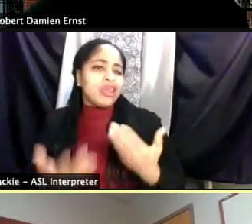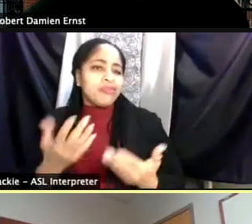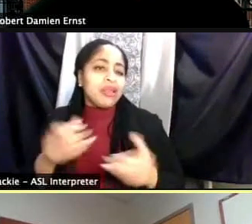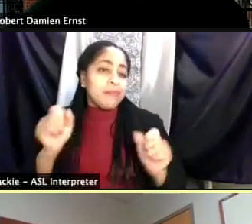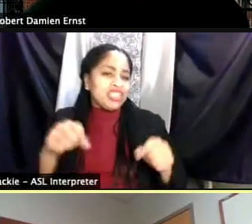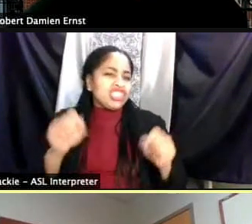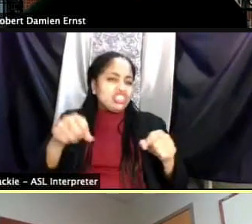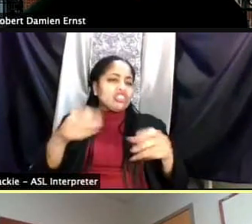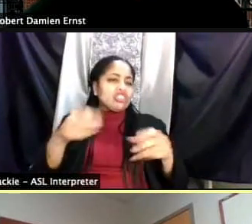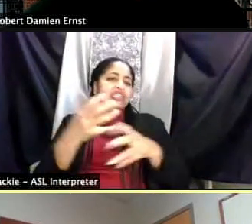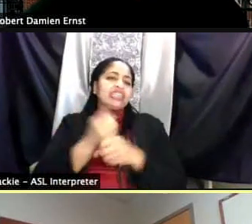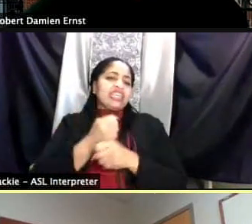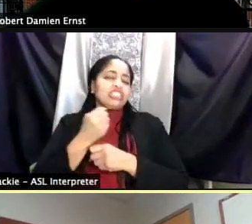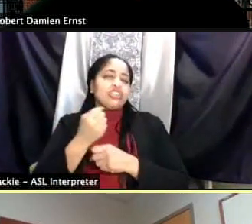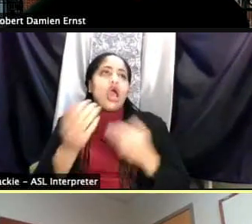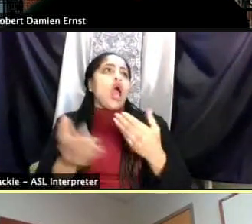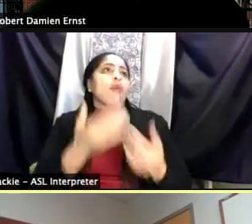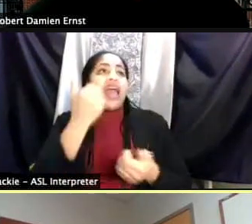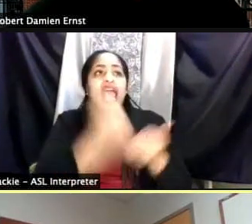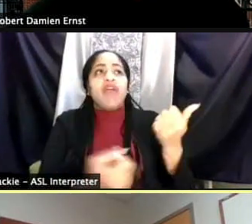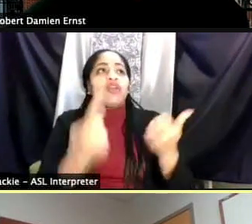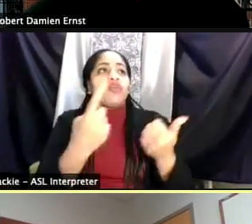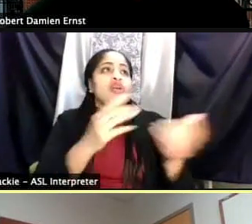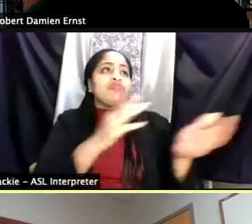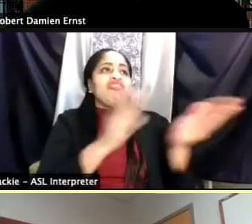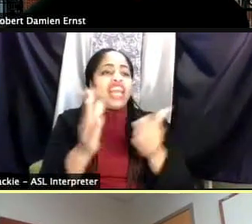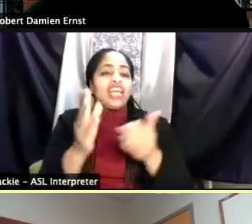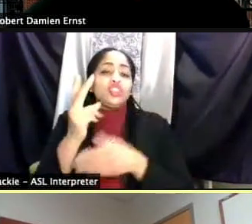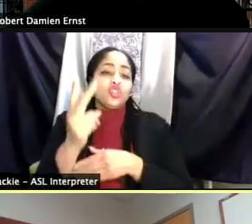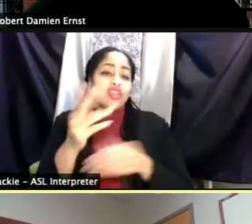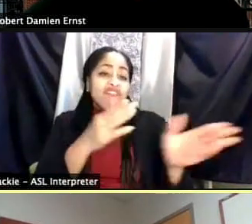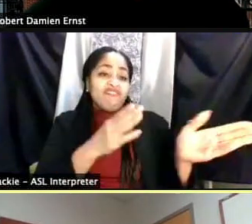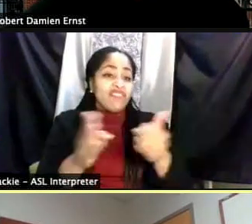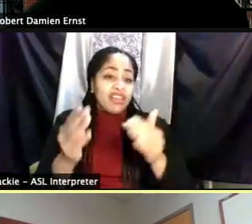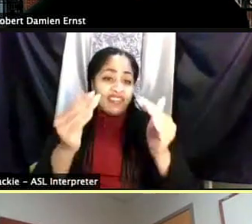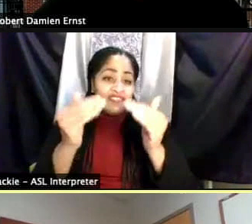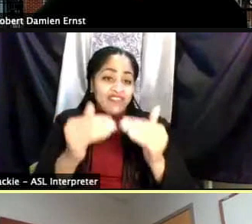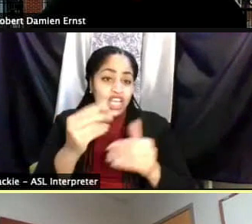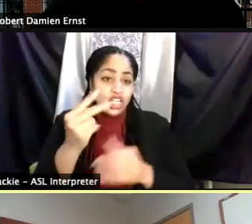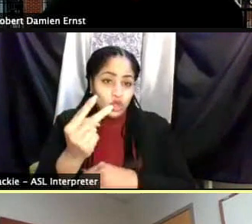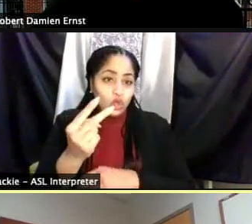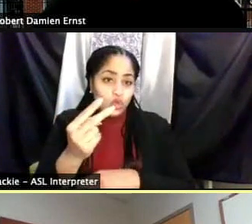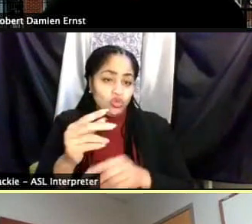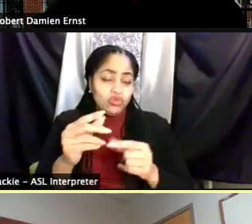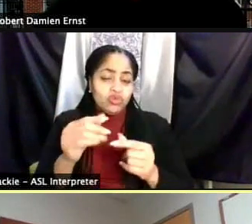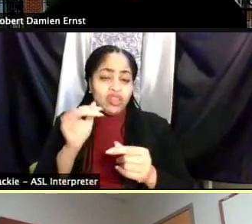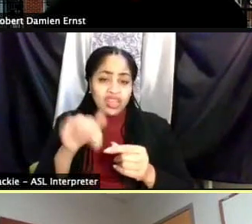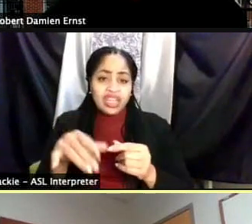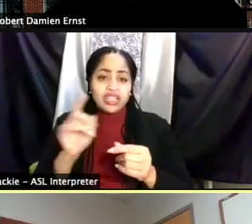get to almost everybody, which is Phase 2. So Phase 2 is the group in which students would fit.